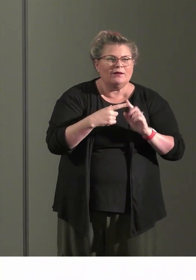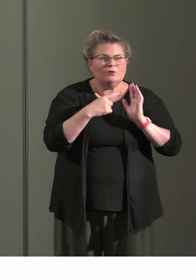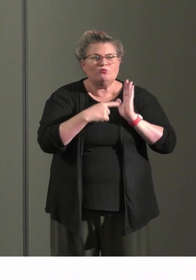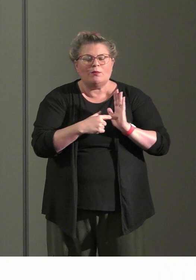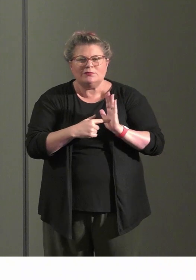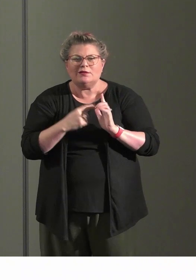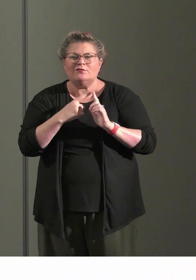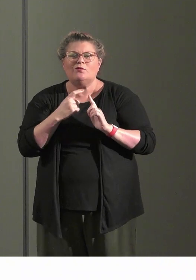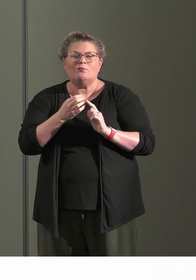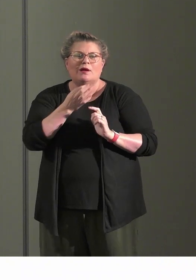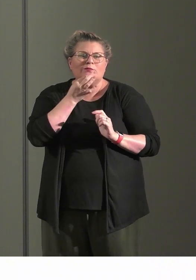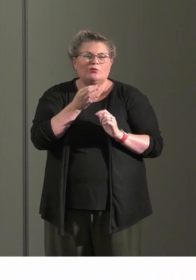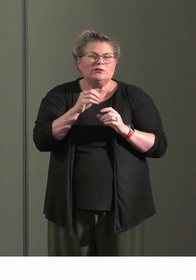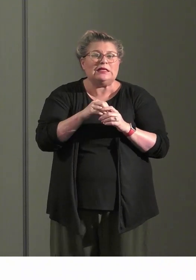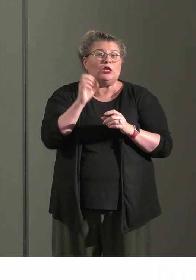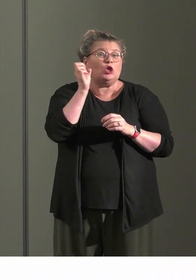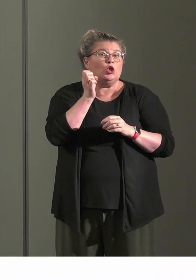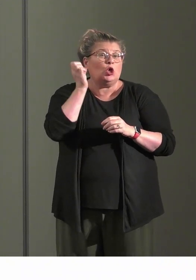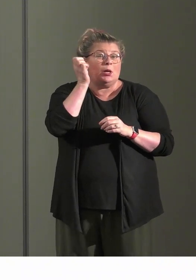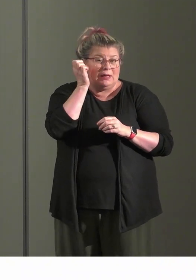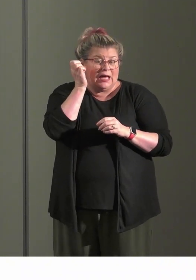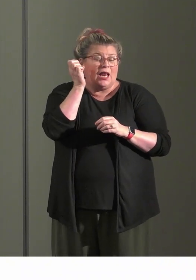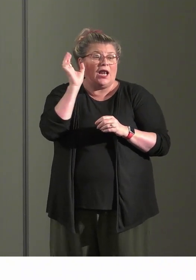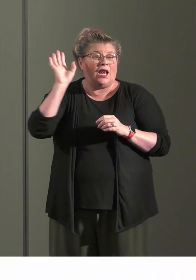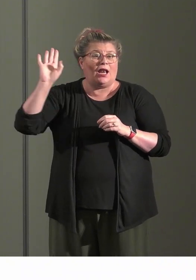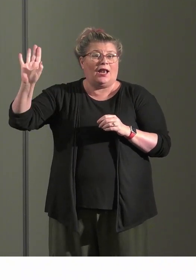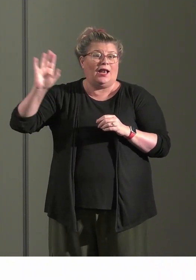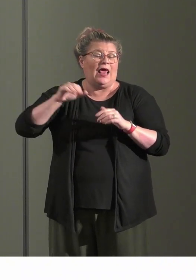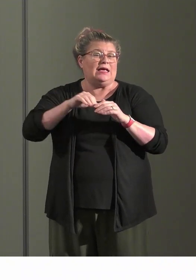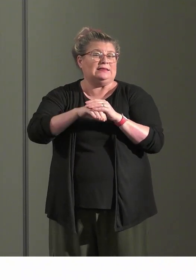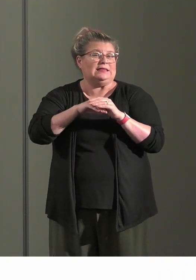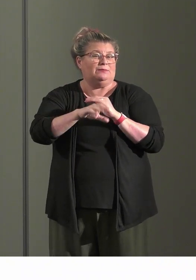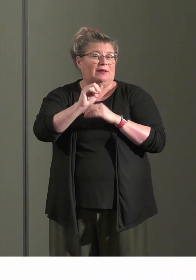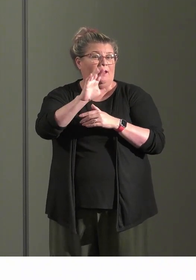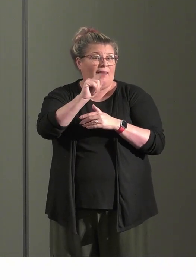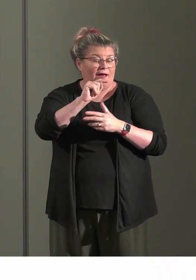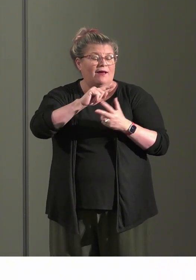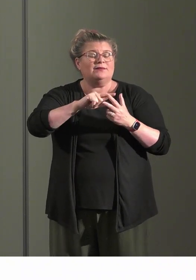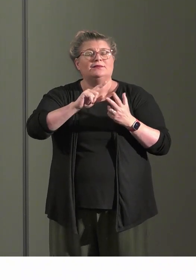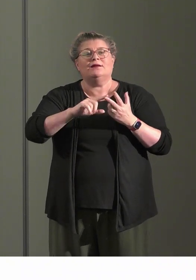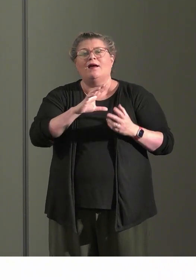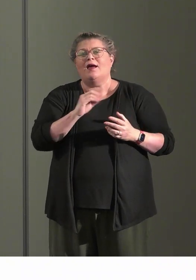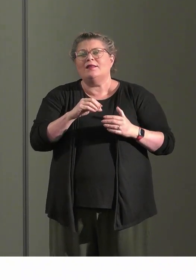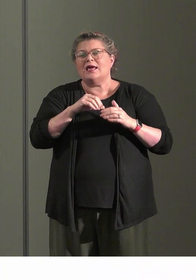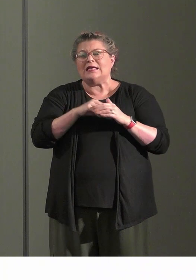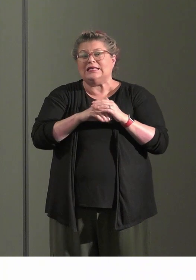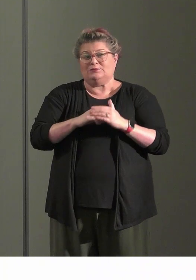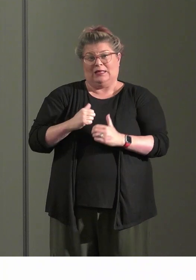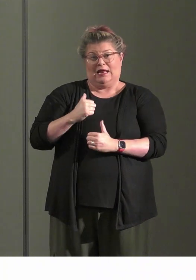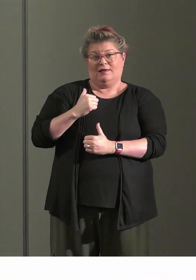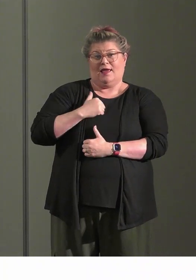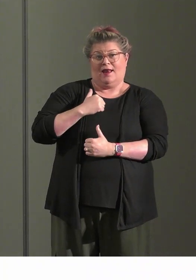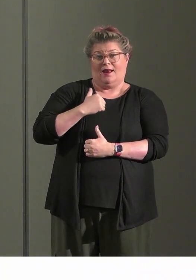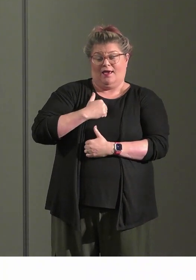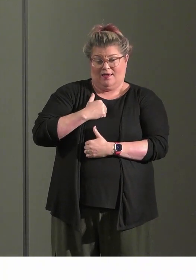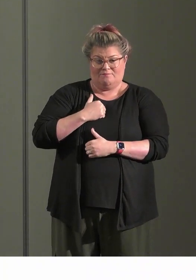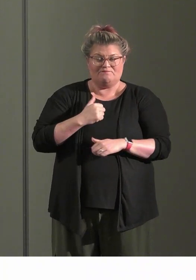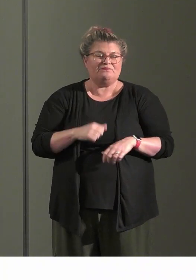experts in the European Accessibility Act and the Accessibility Canada Act. First of all, joining